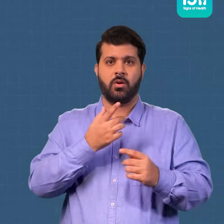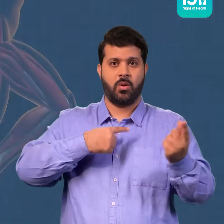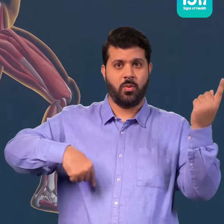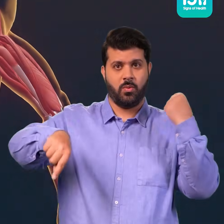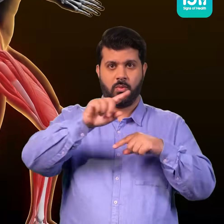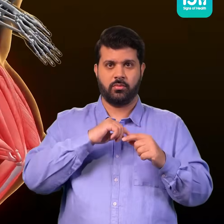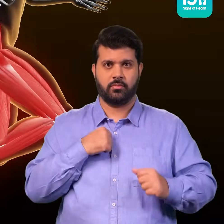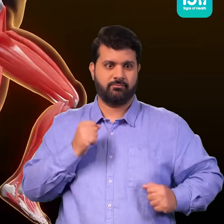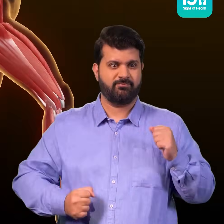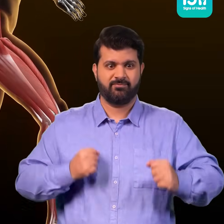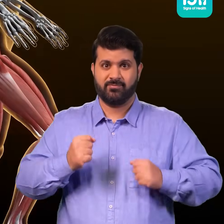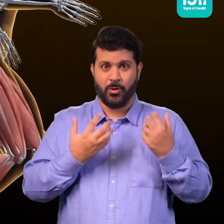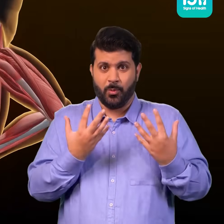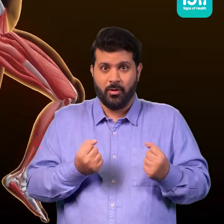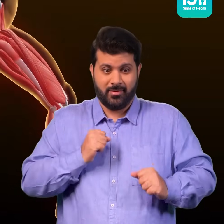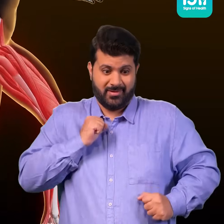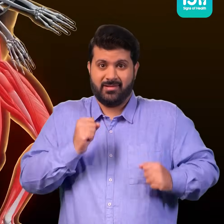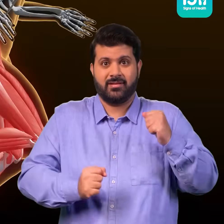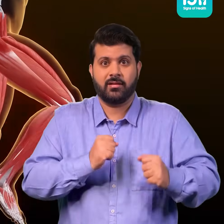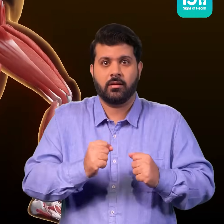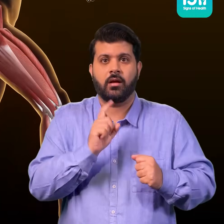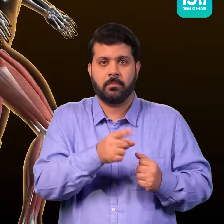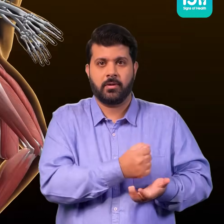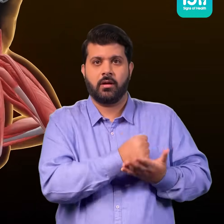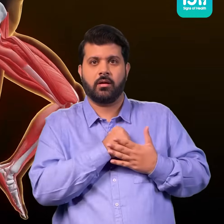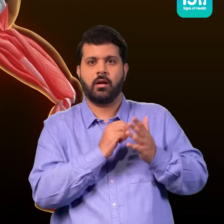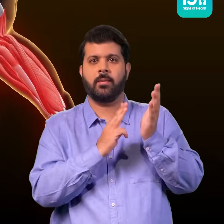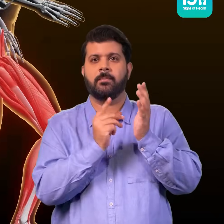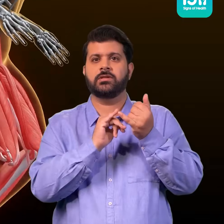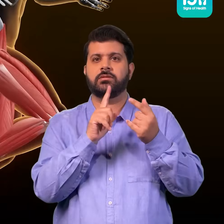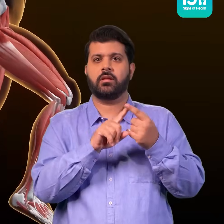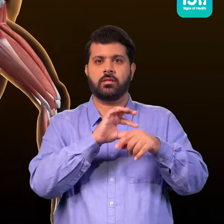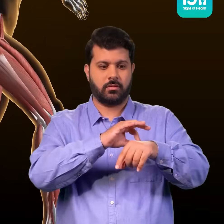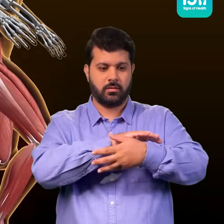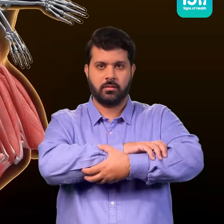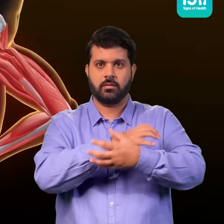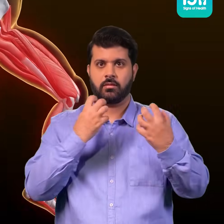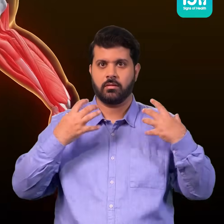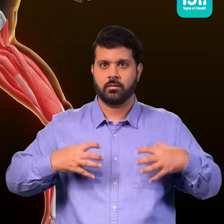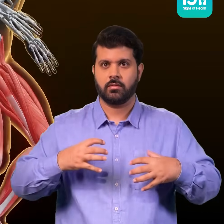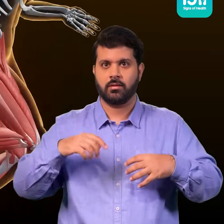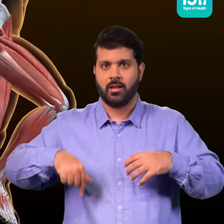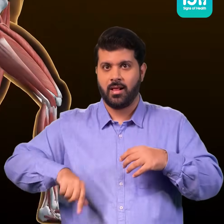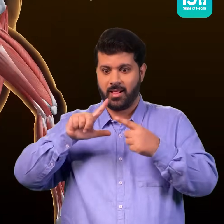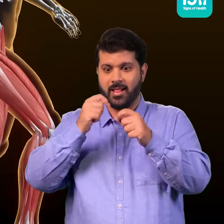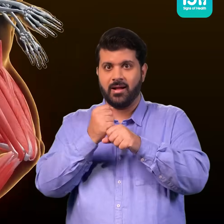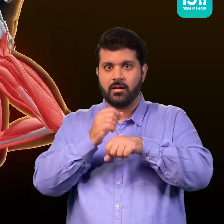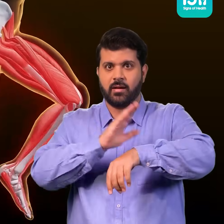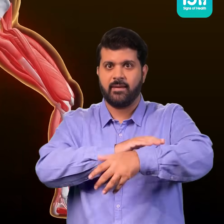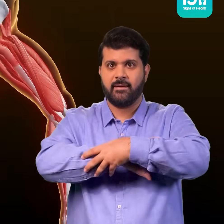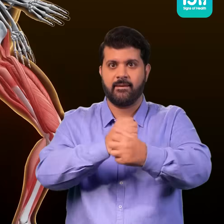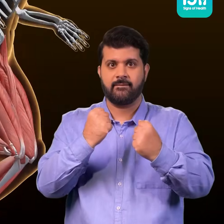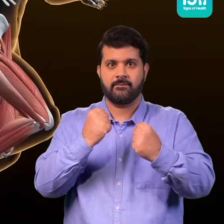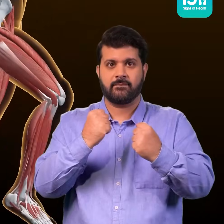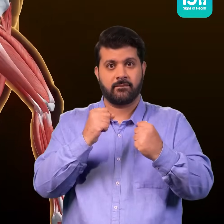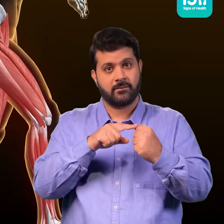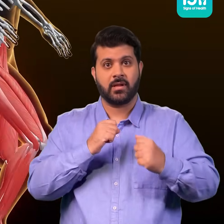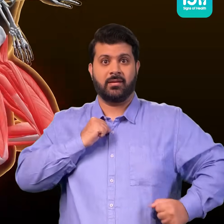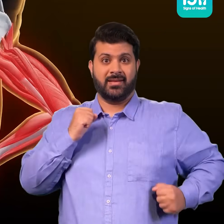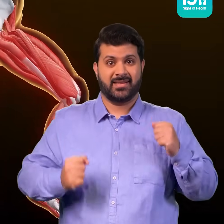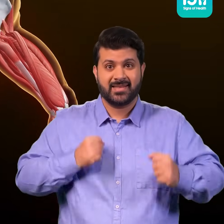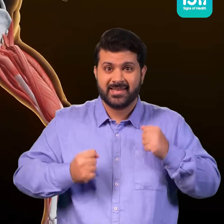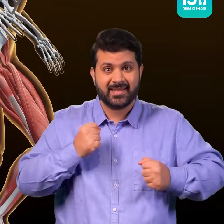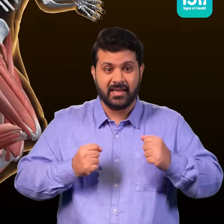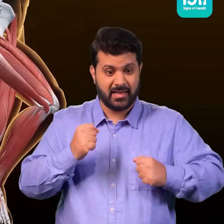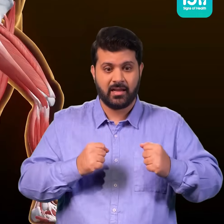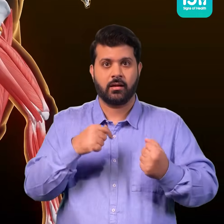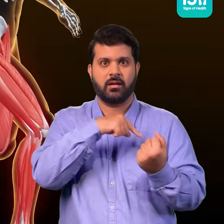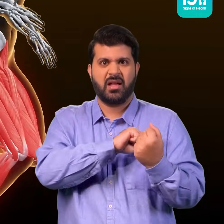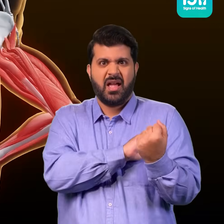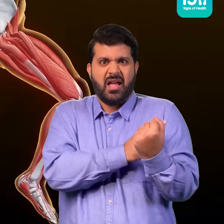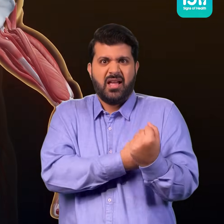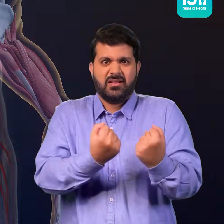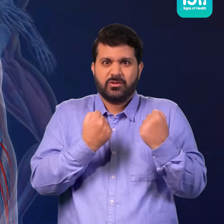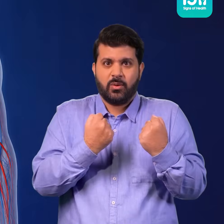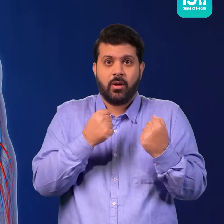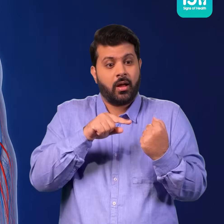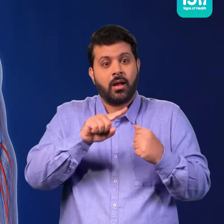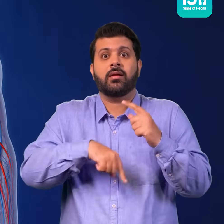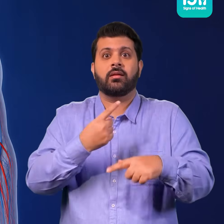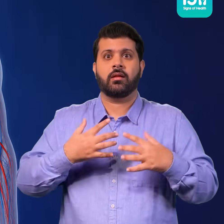when we run using our muscles like in our legs, our muscles need more energy,